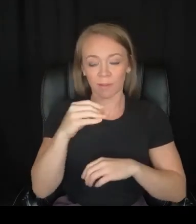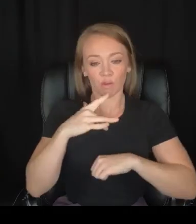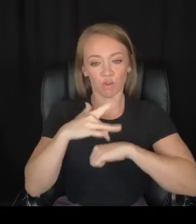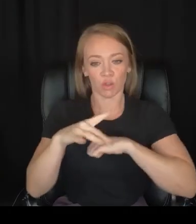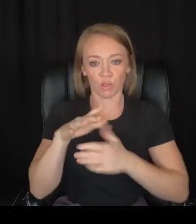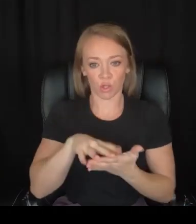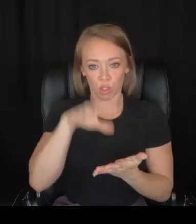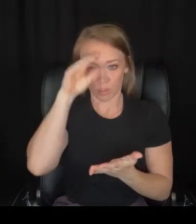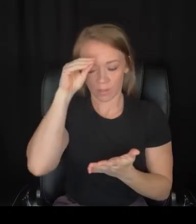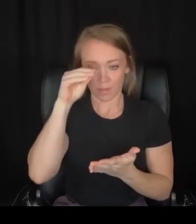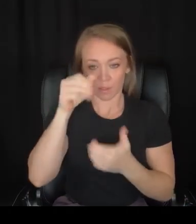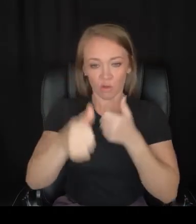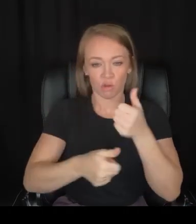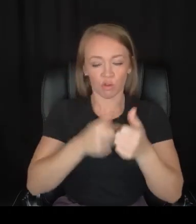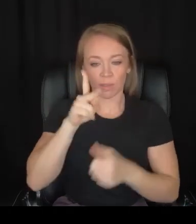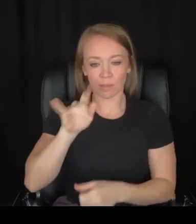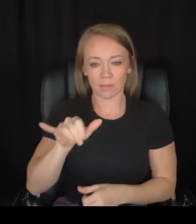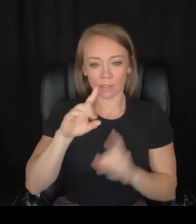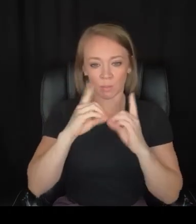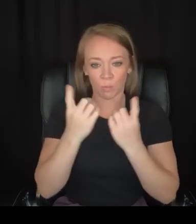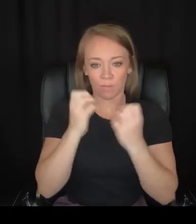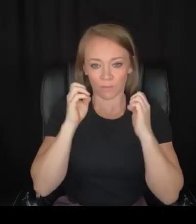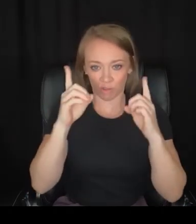Learning in the Kentucky Department of Education.